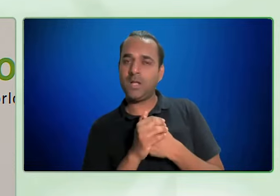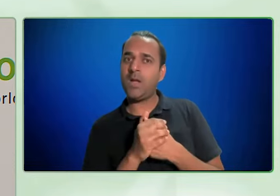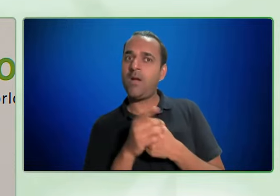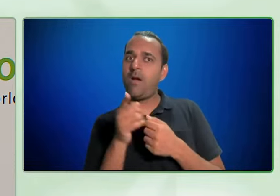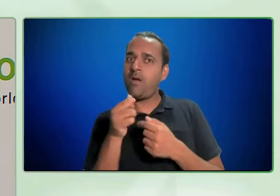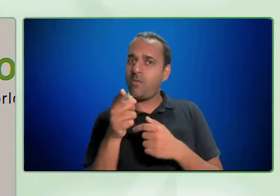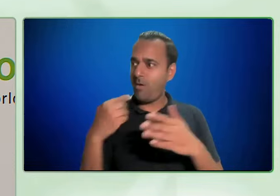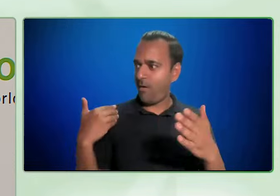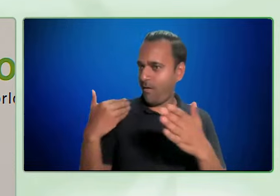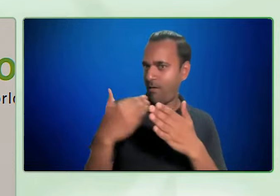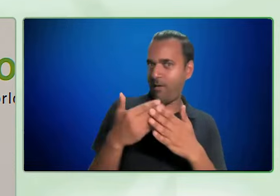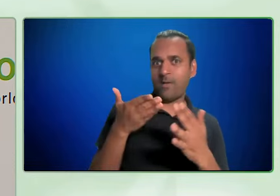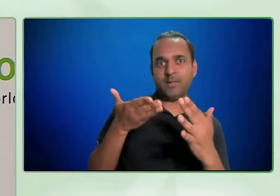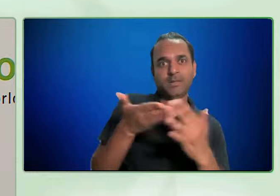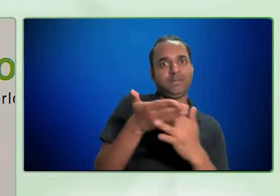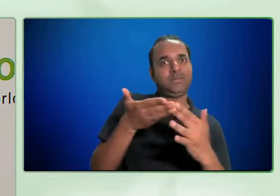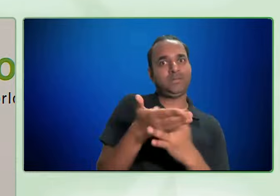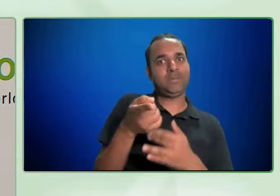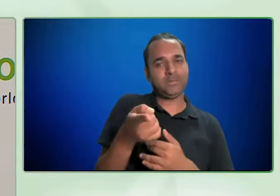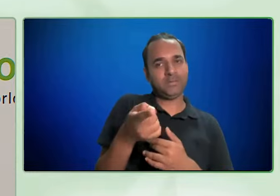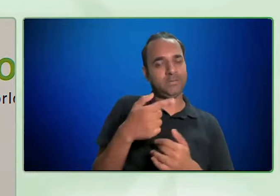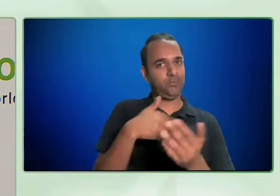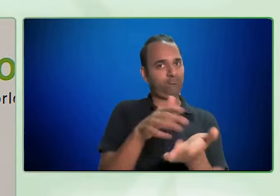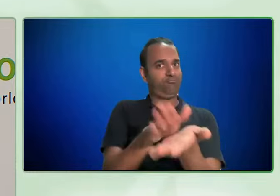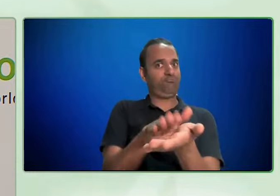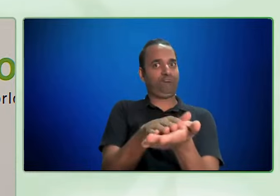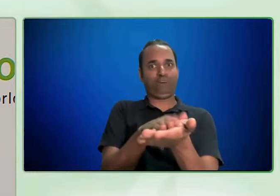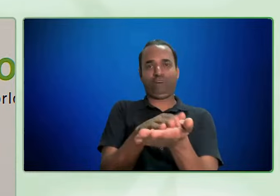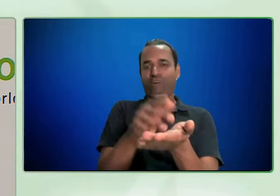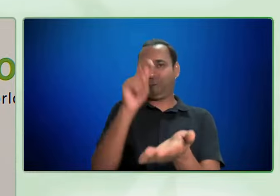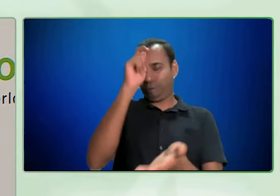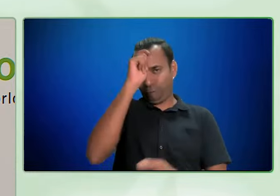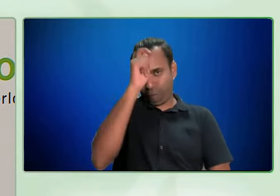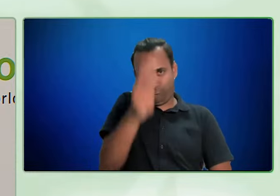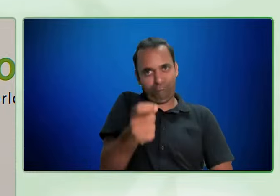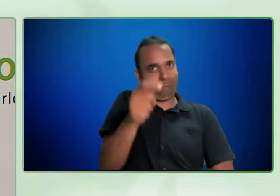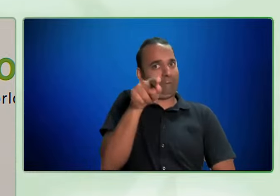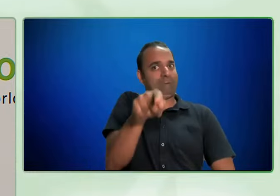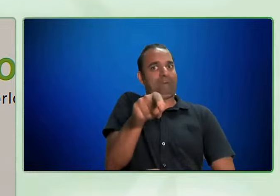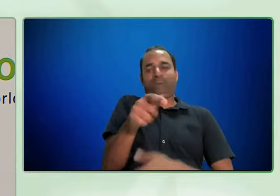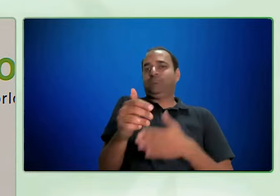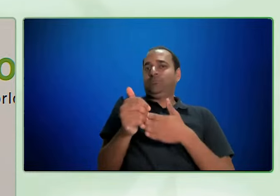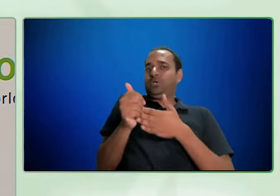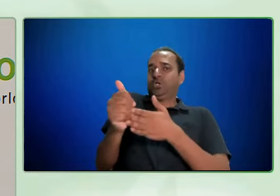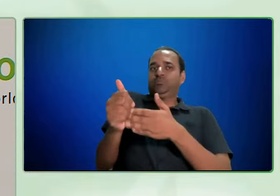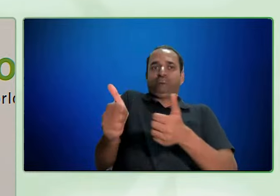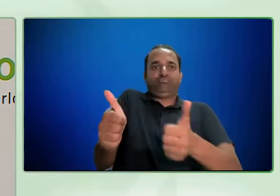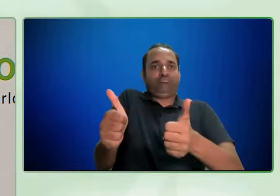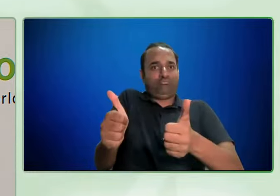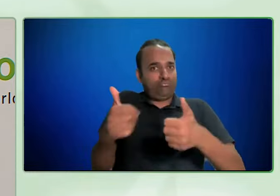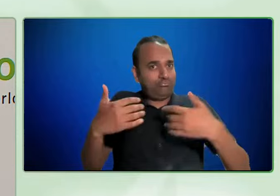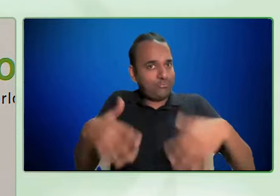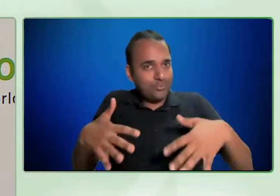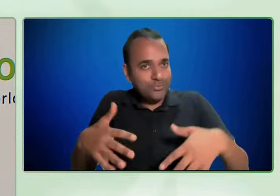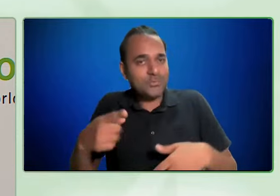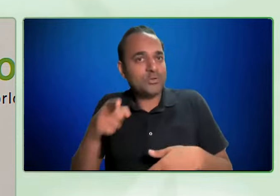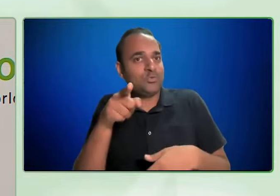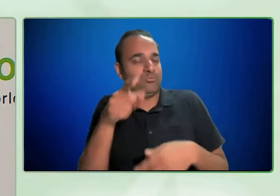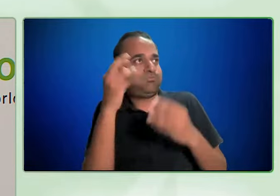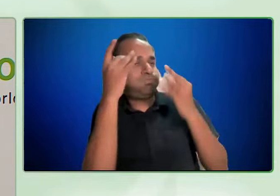do is again using, universities lets in a